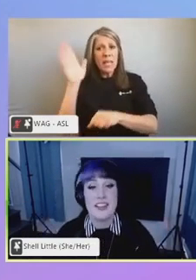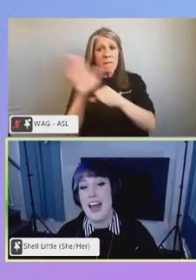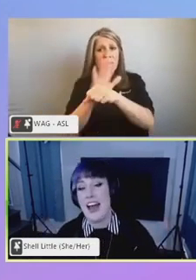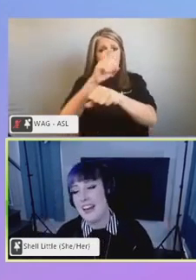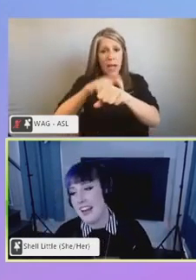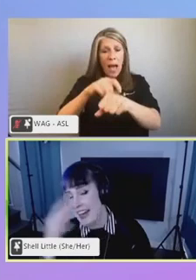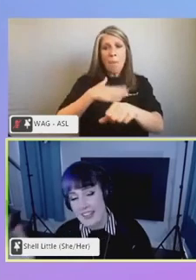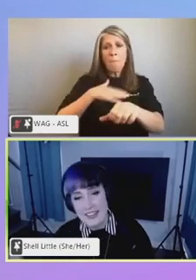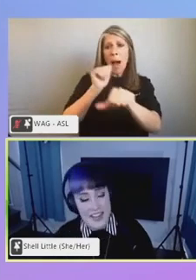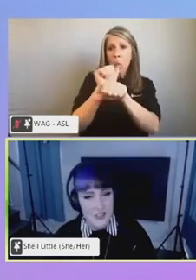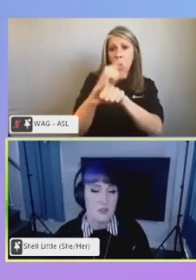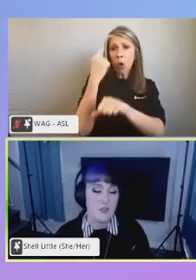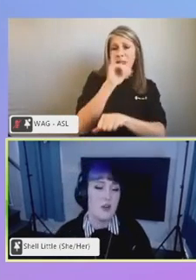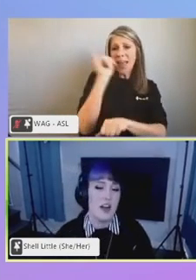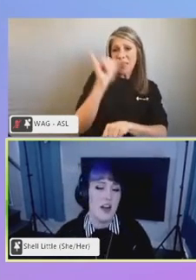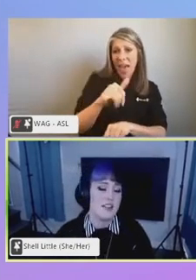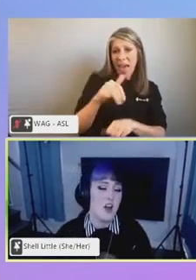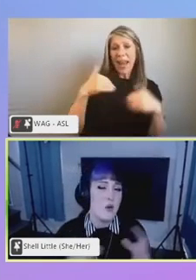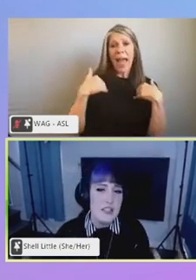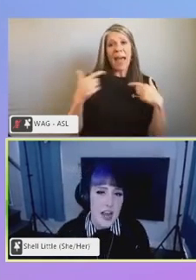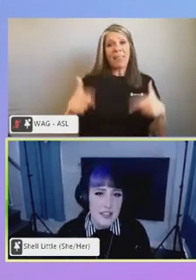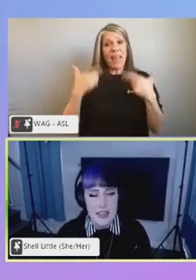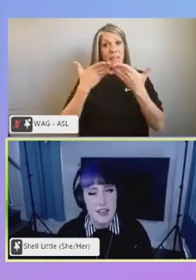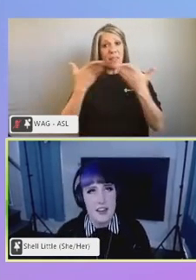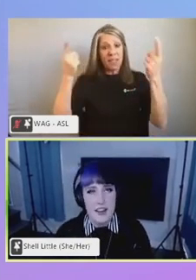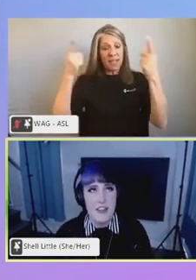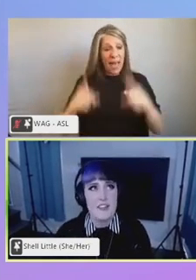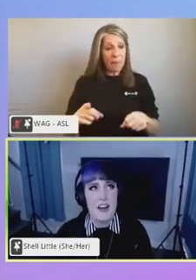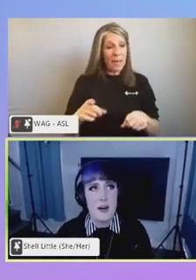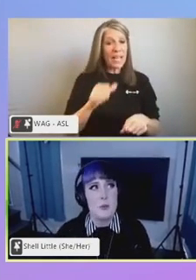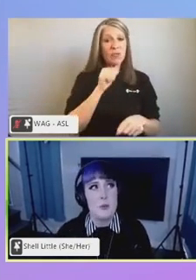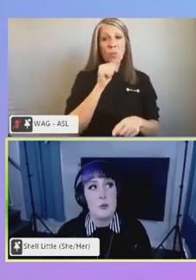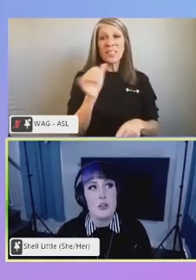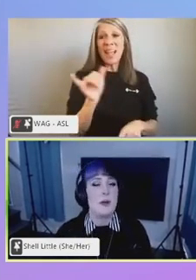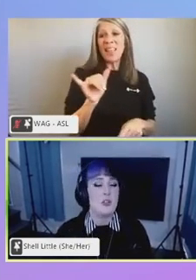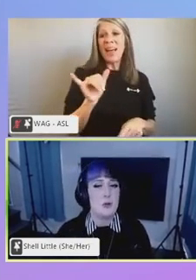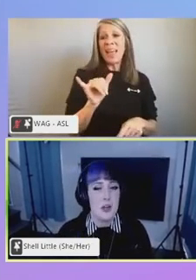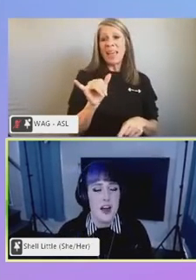Shell, how did you burnout? Maybe because I was working a full-time full-time at job and speaking